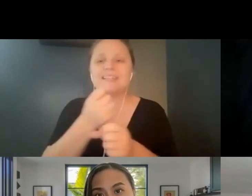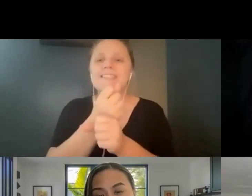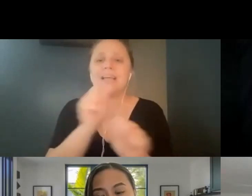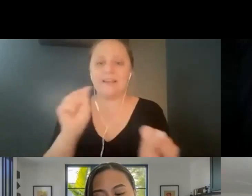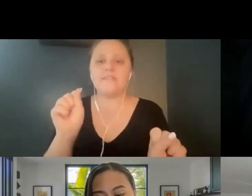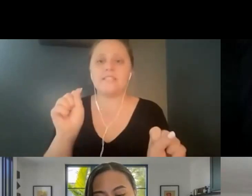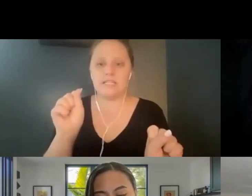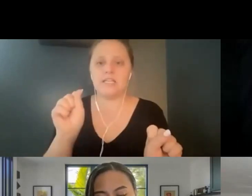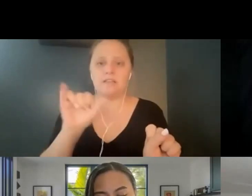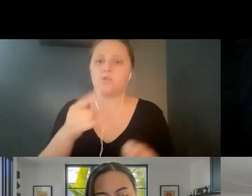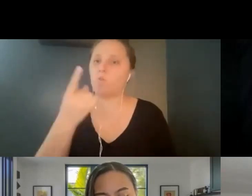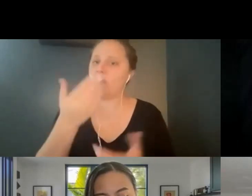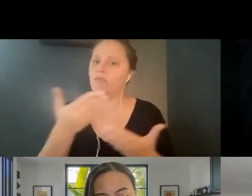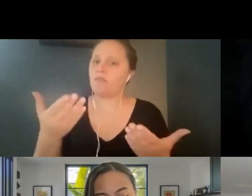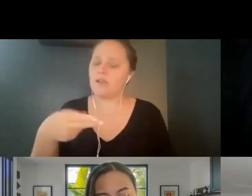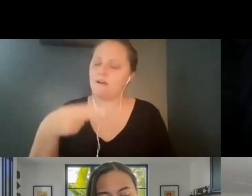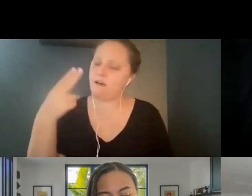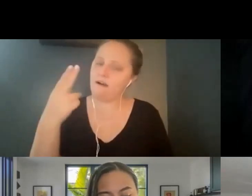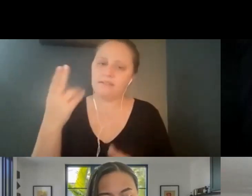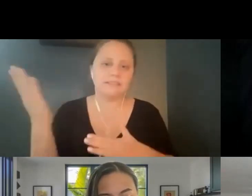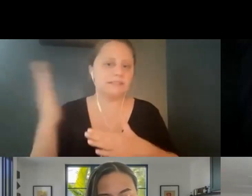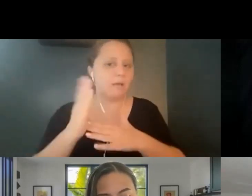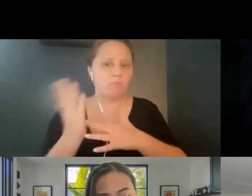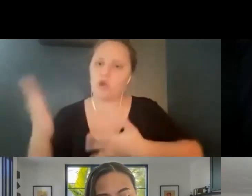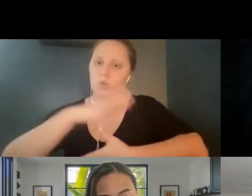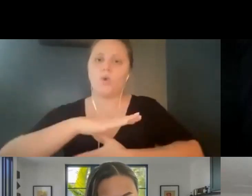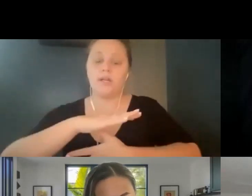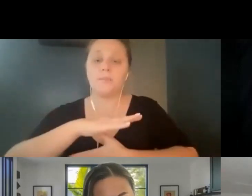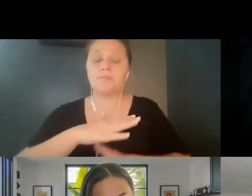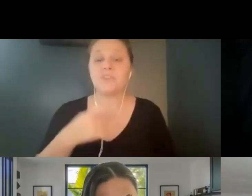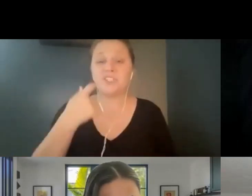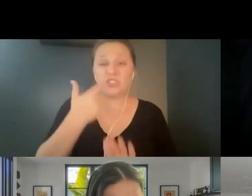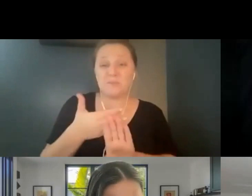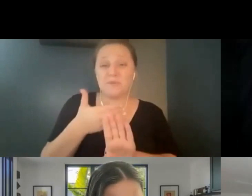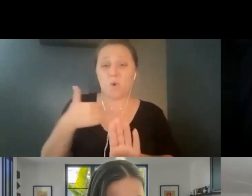could, that is a high priority right before I retired we had just